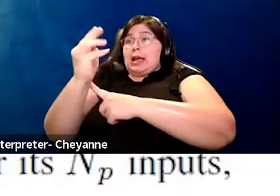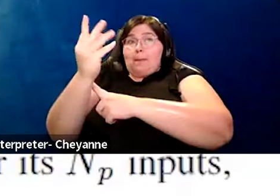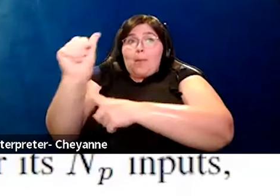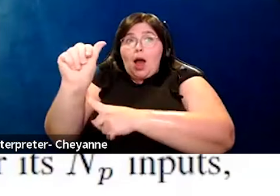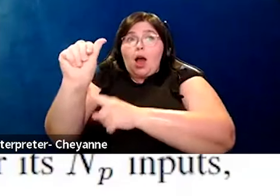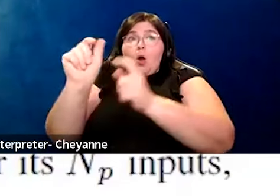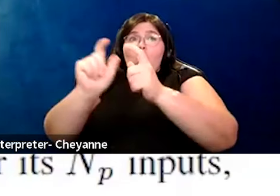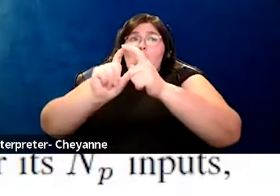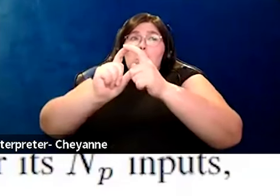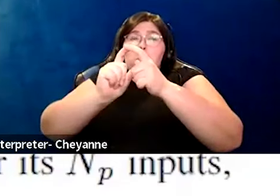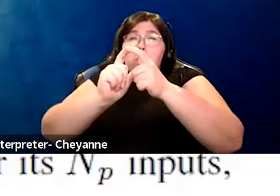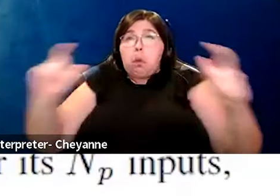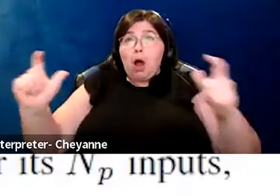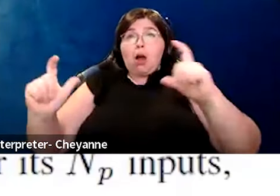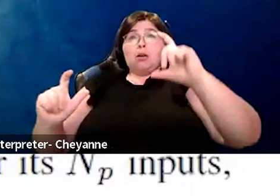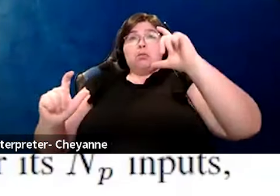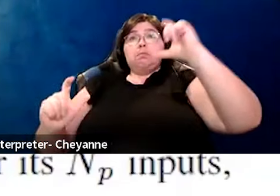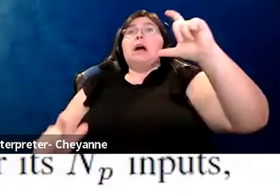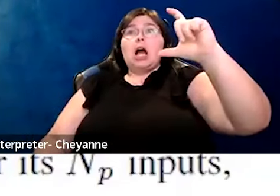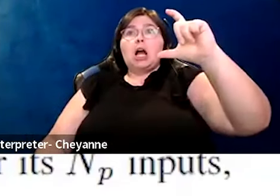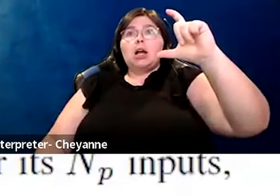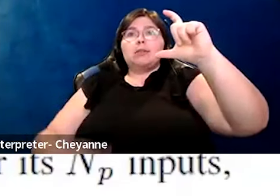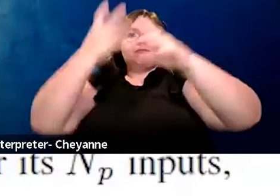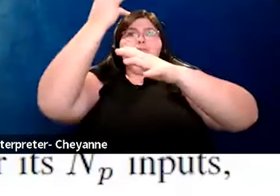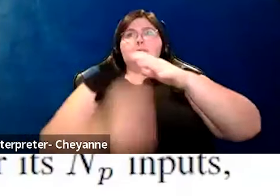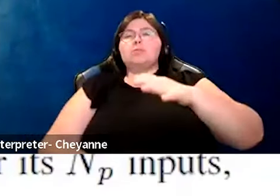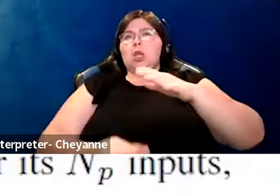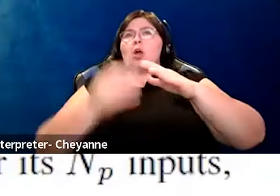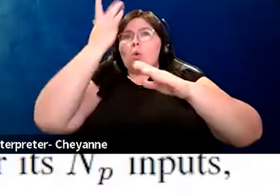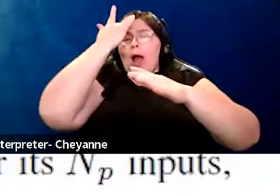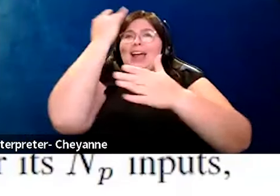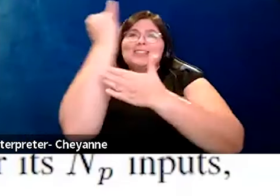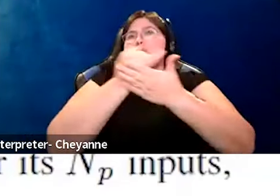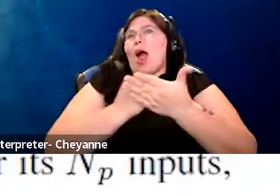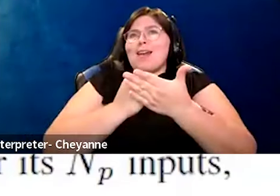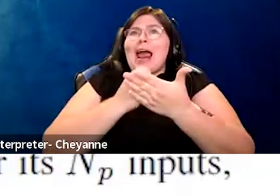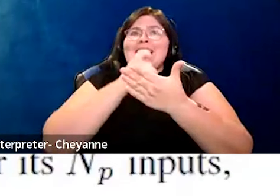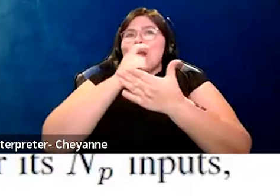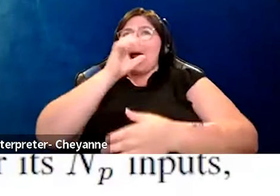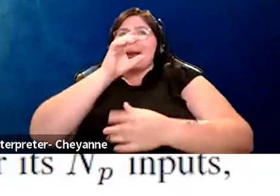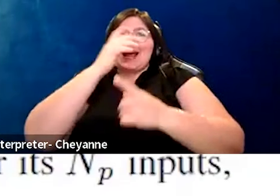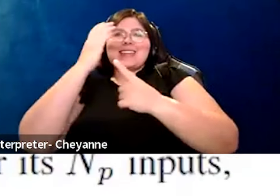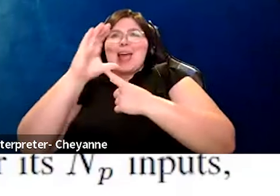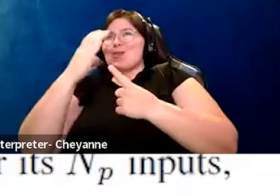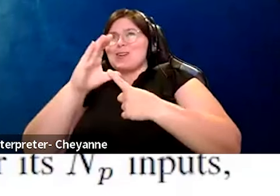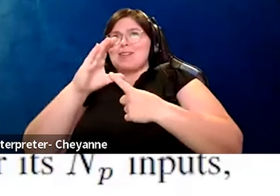And that is entirely gone from the PDF because it is drawn. And it's not a character, and it disappears.